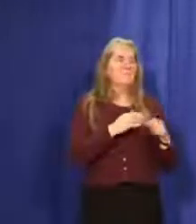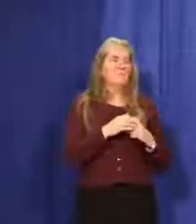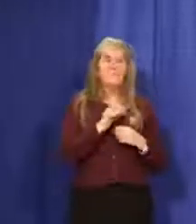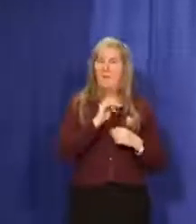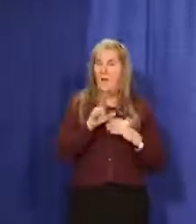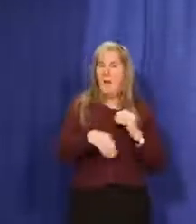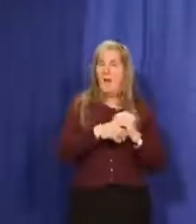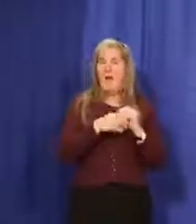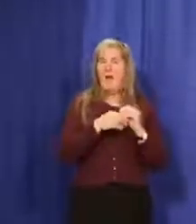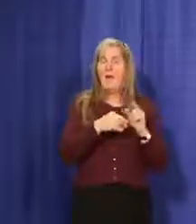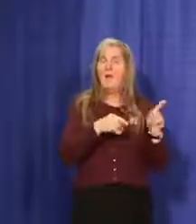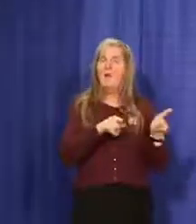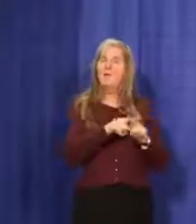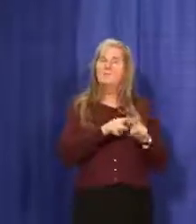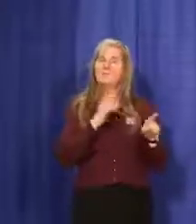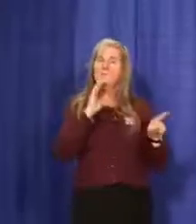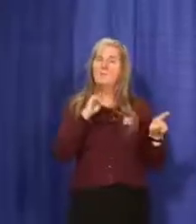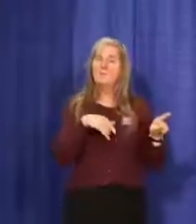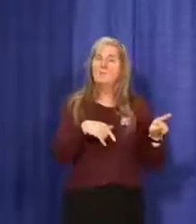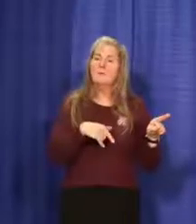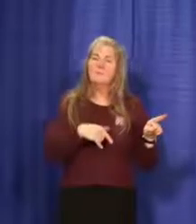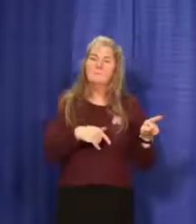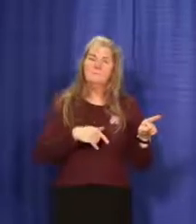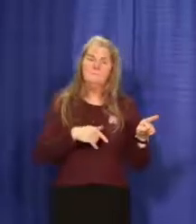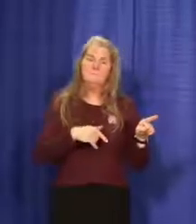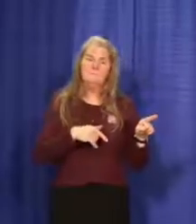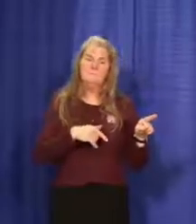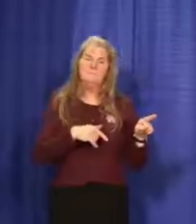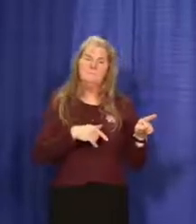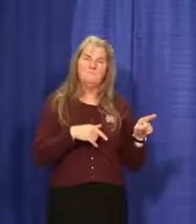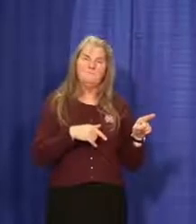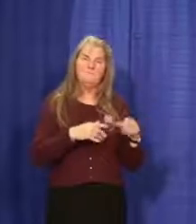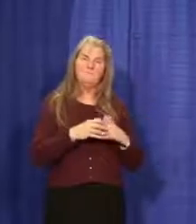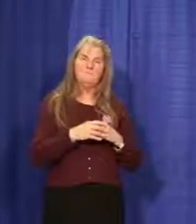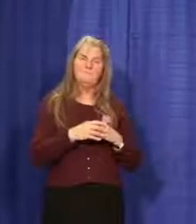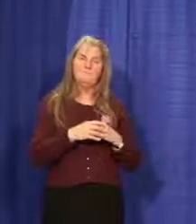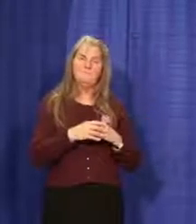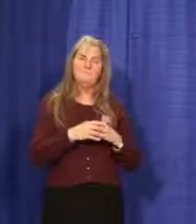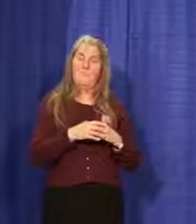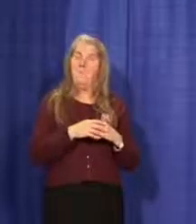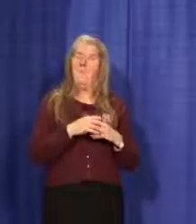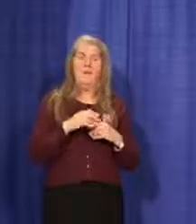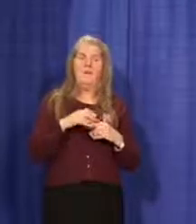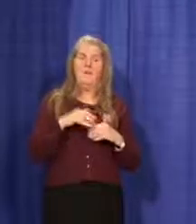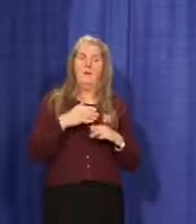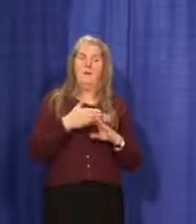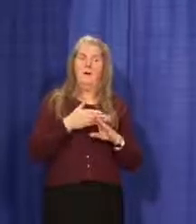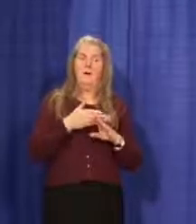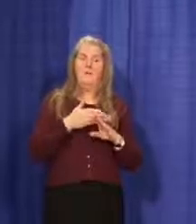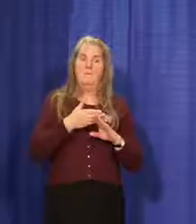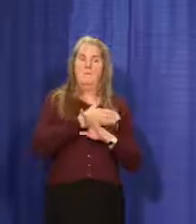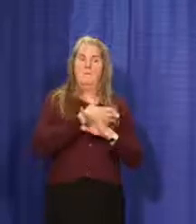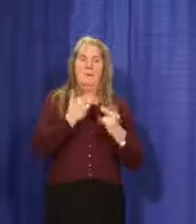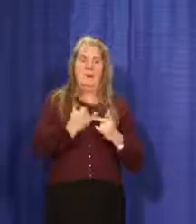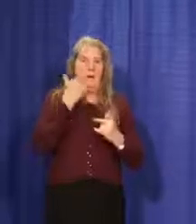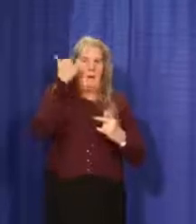I might also add, again, this is news for me to hear but definitely from the